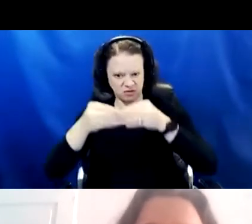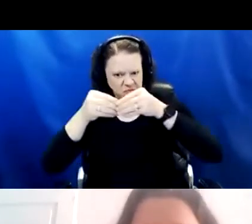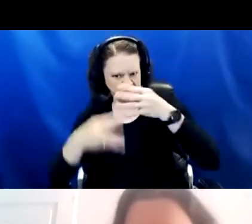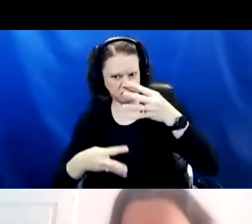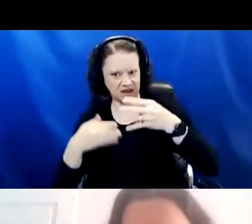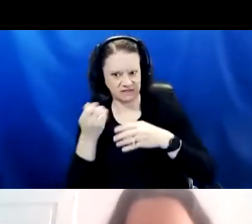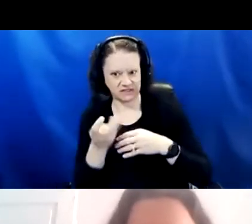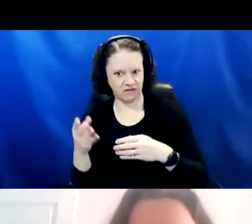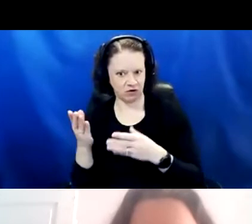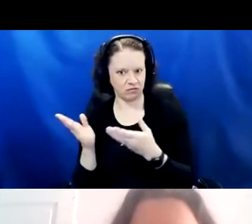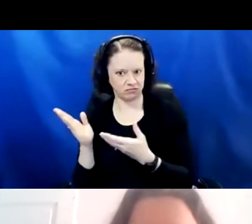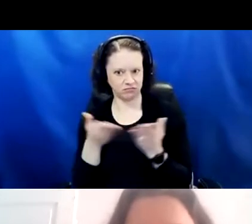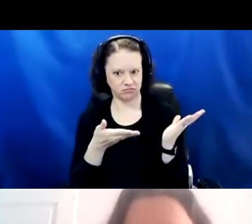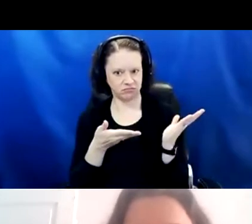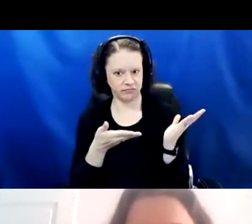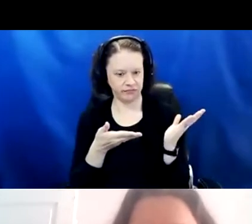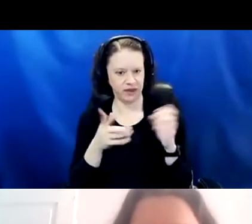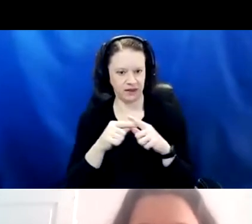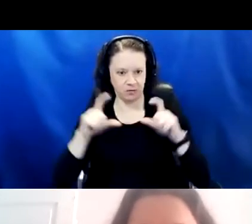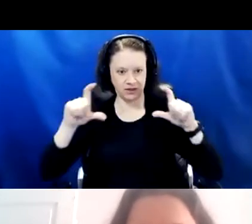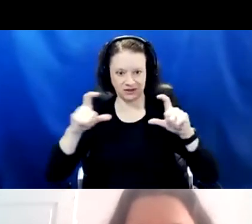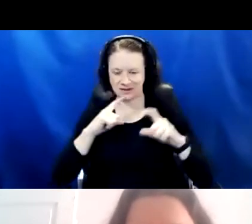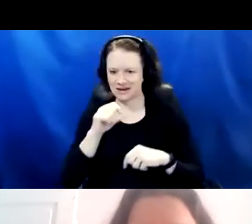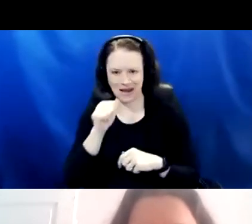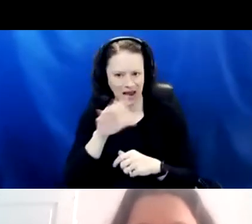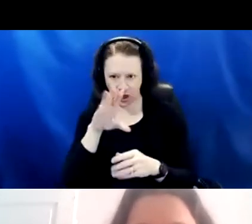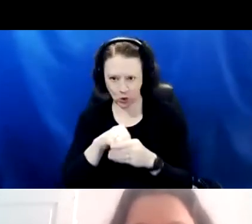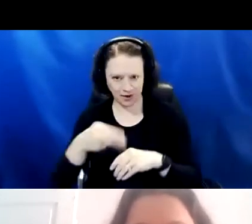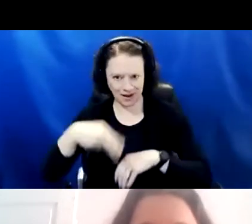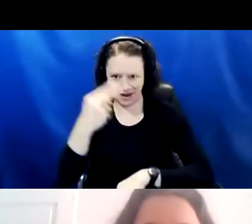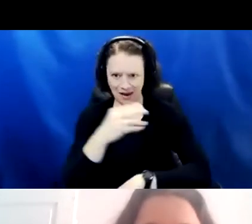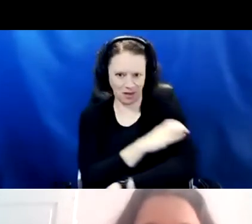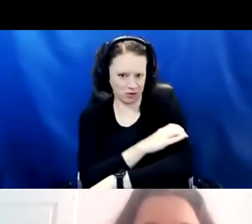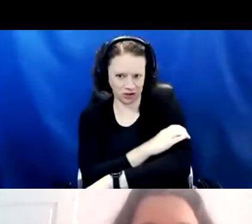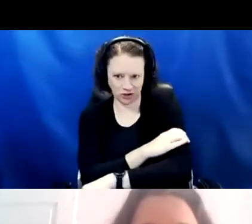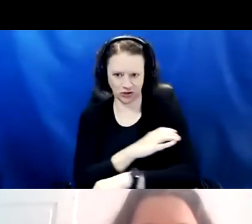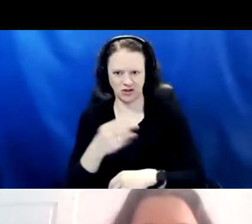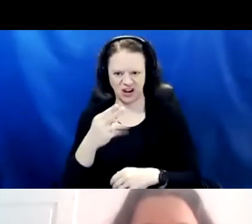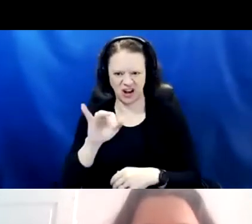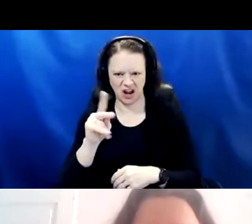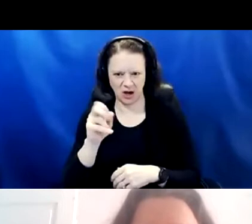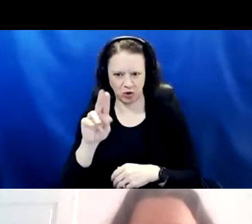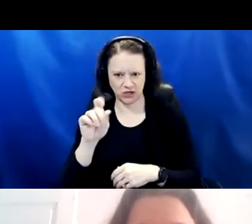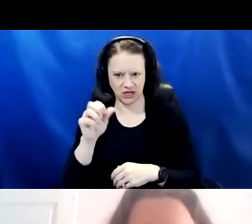but then in parentheses it says "excludes hypertension," severe obesity,